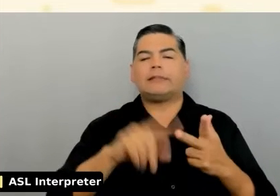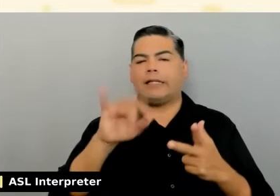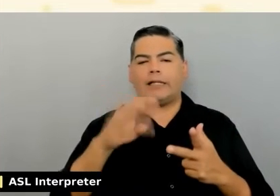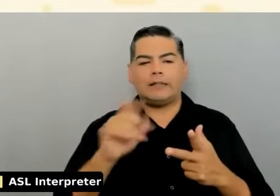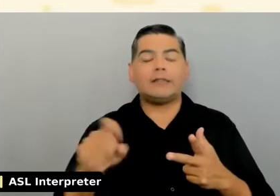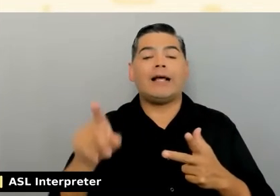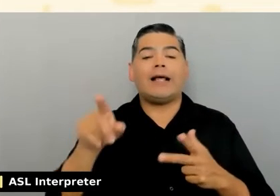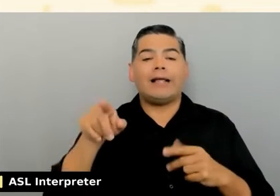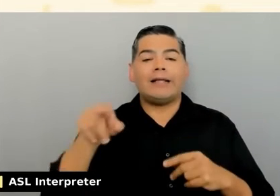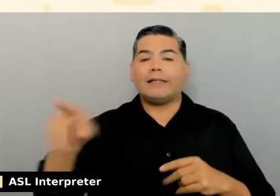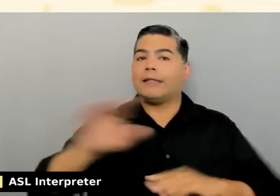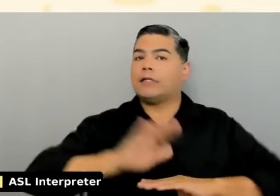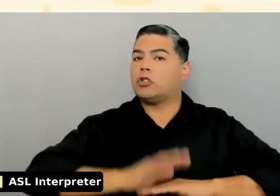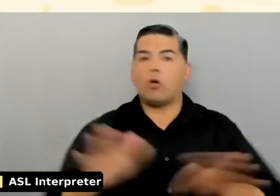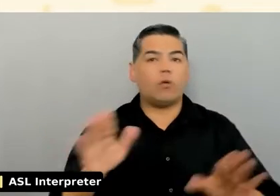Do not disable the browser default focus.